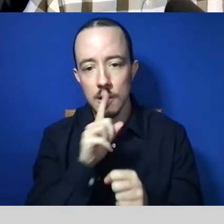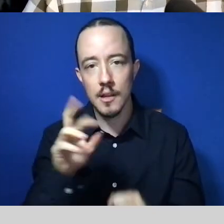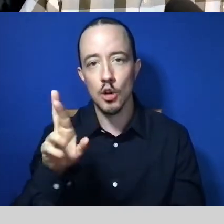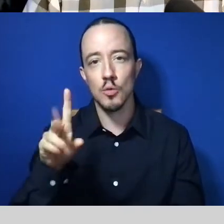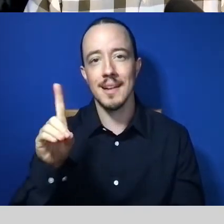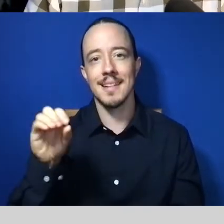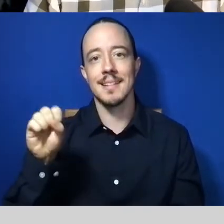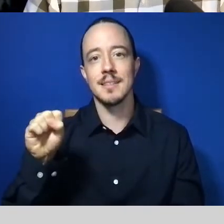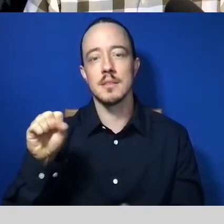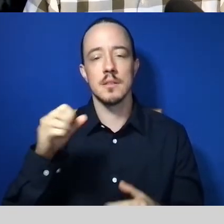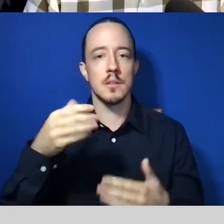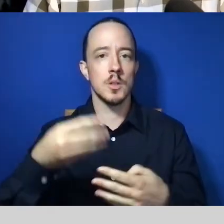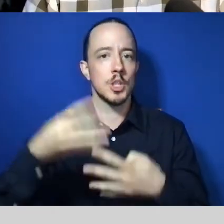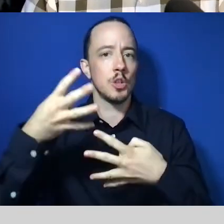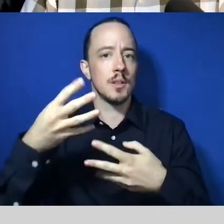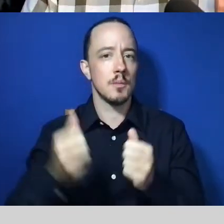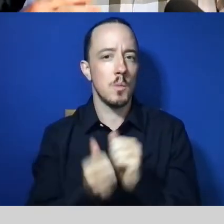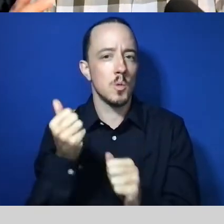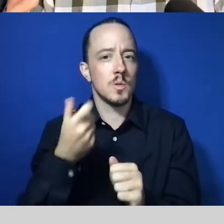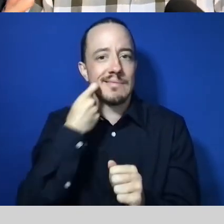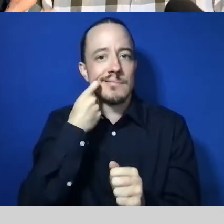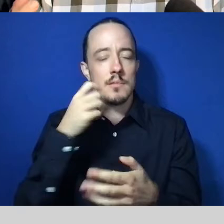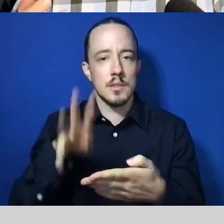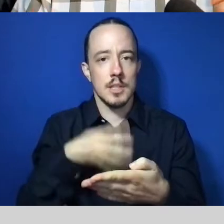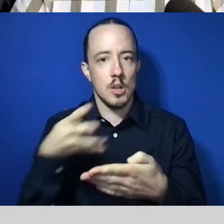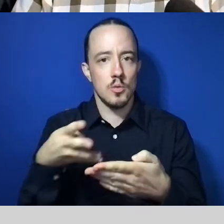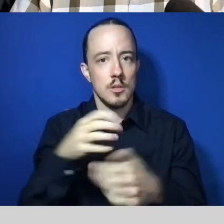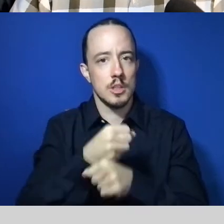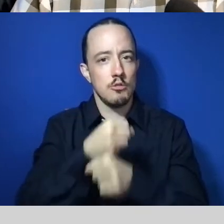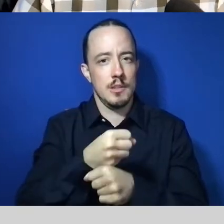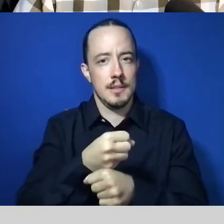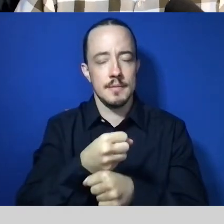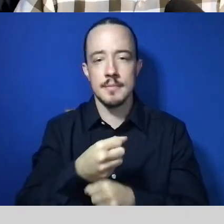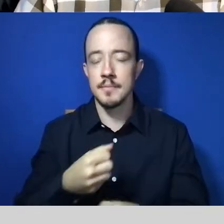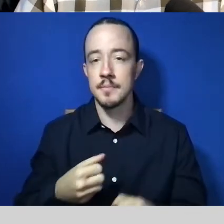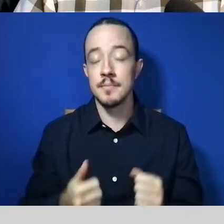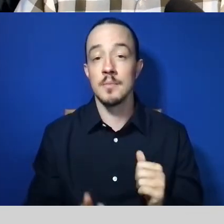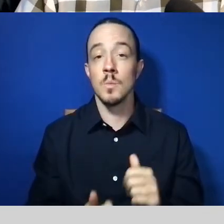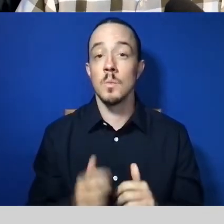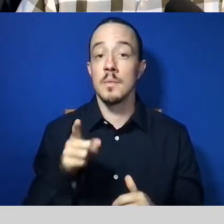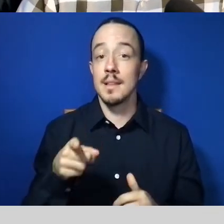One of the more load intensive aspects of running the virtual event platform was